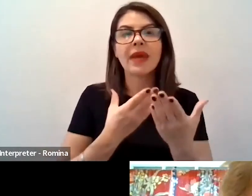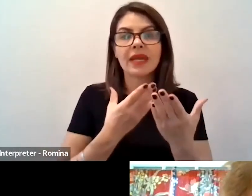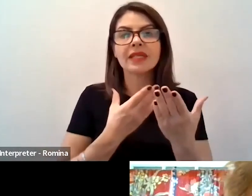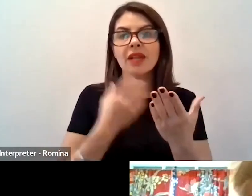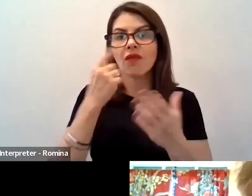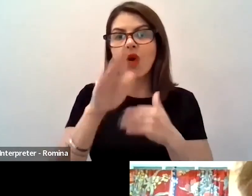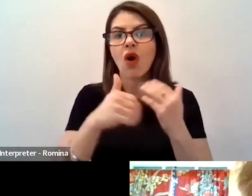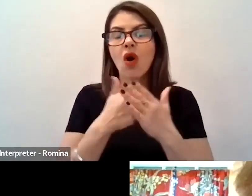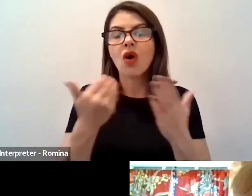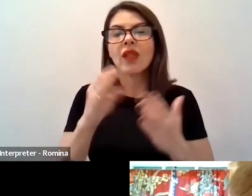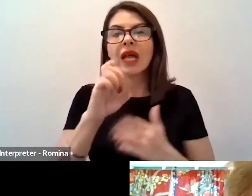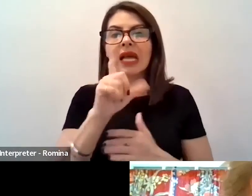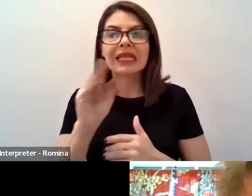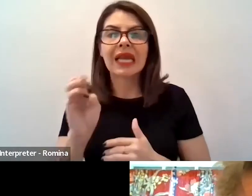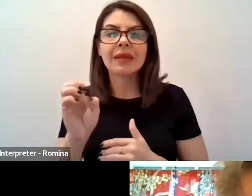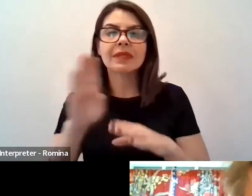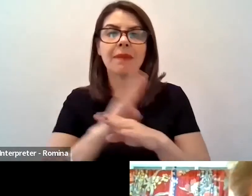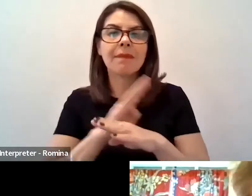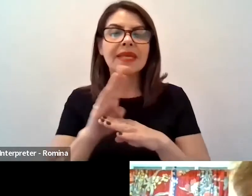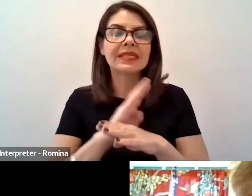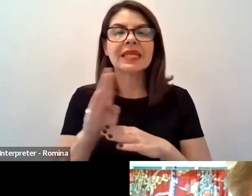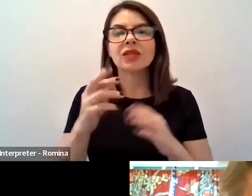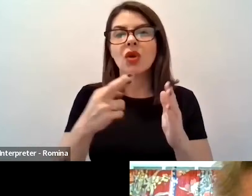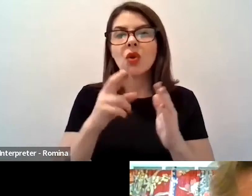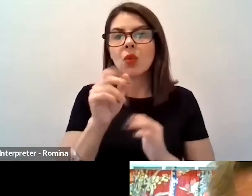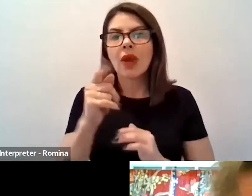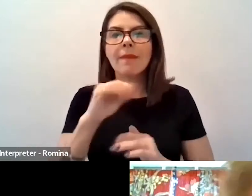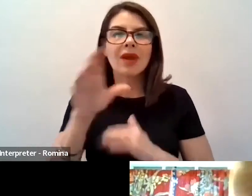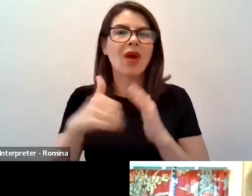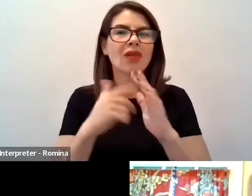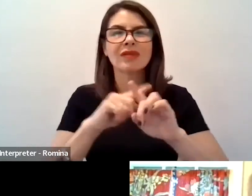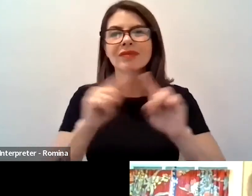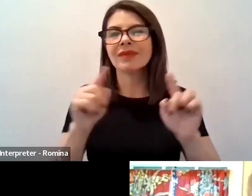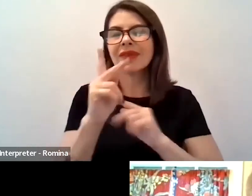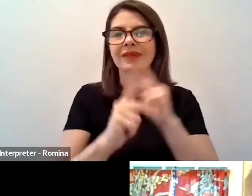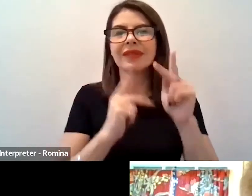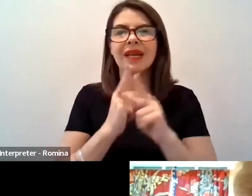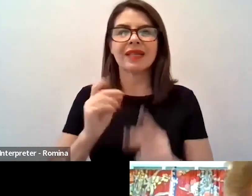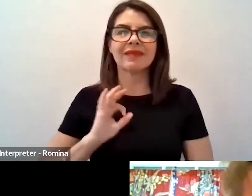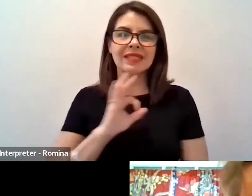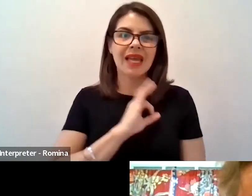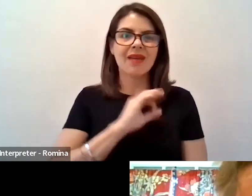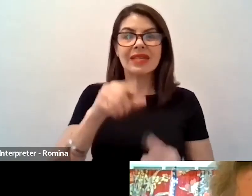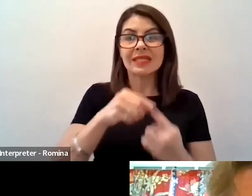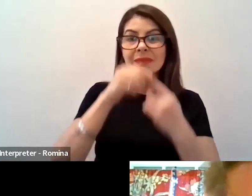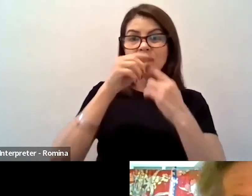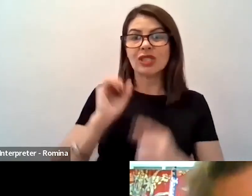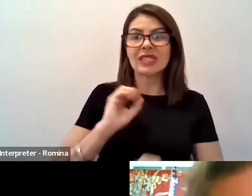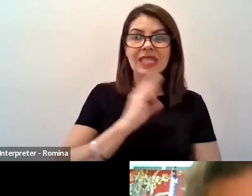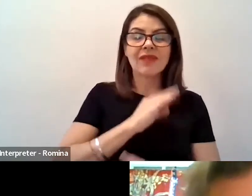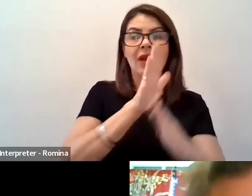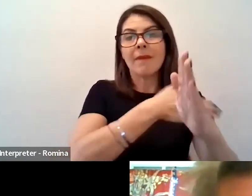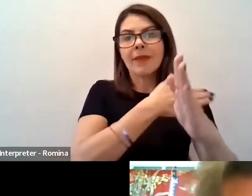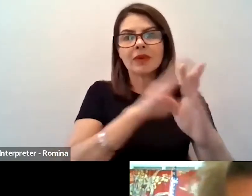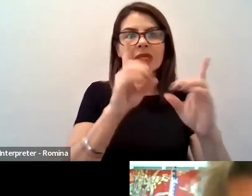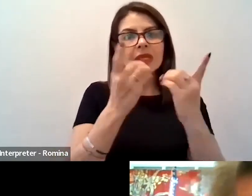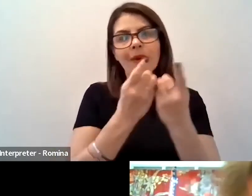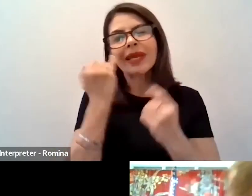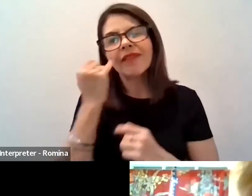the local staffer and other specialty staff such as stunts music department as necessary.